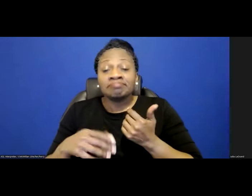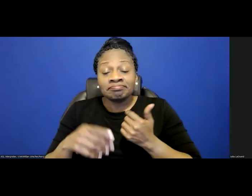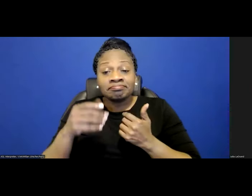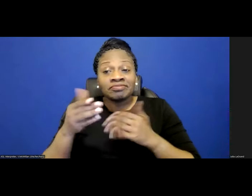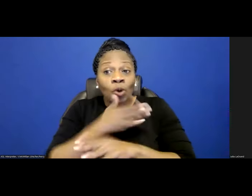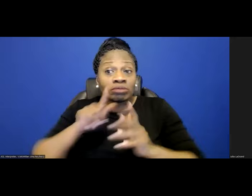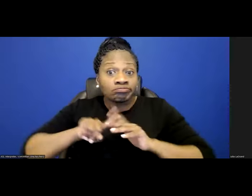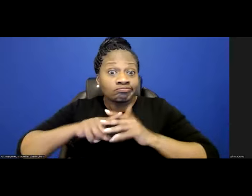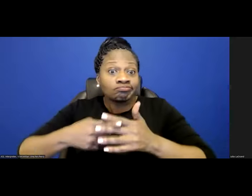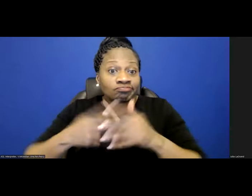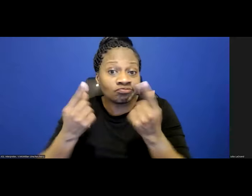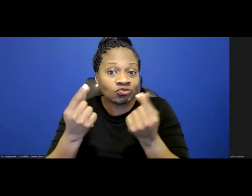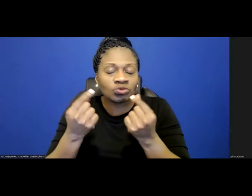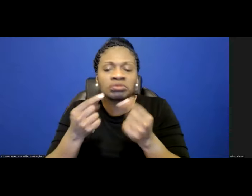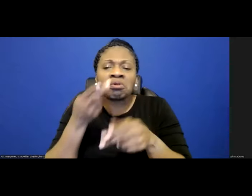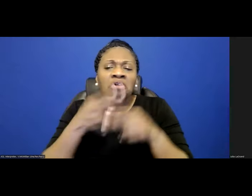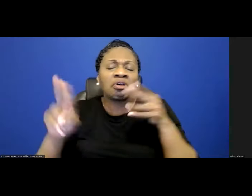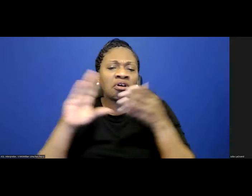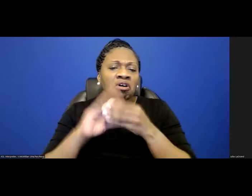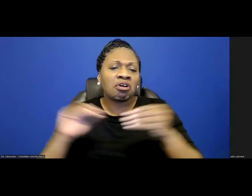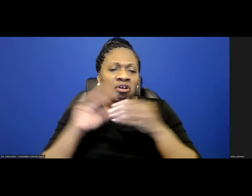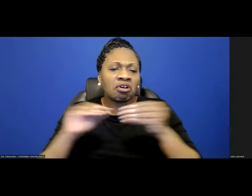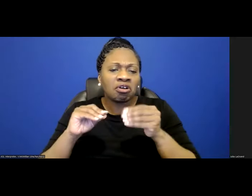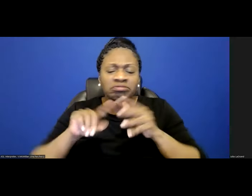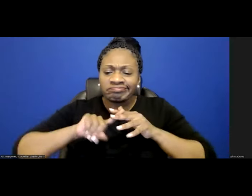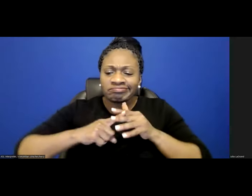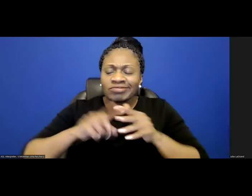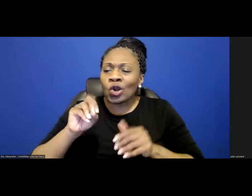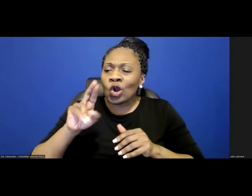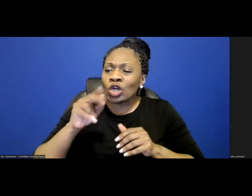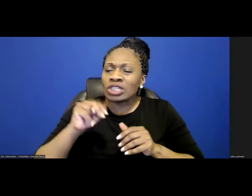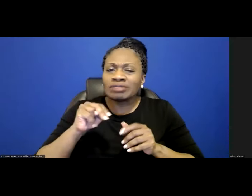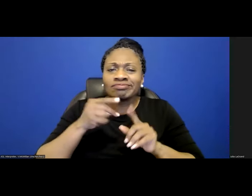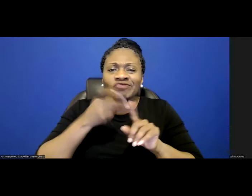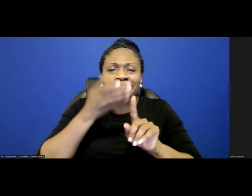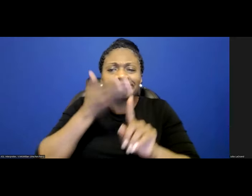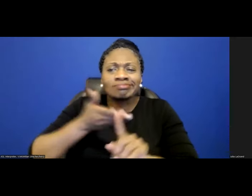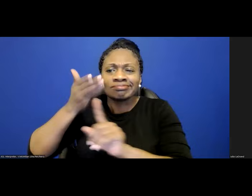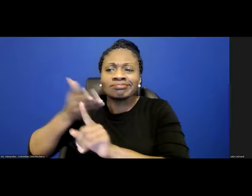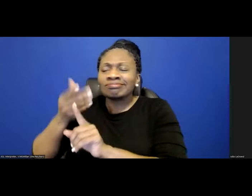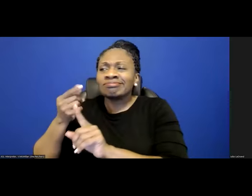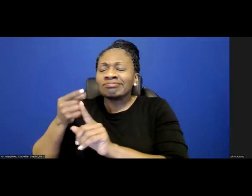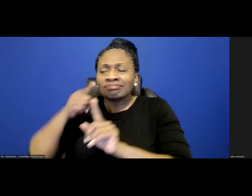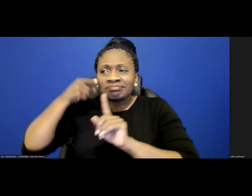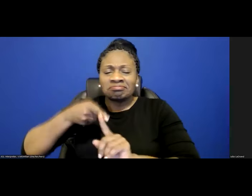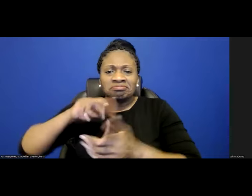I would like to quickly talk about the origins of this panel and what this event is really all about.